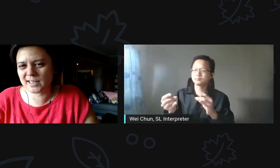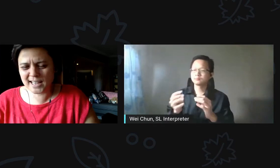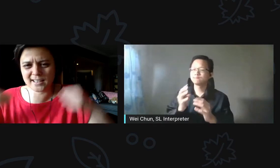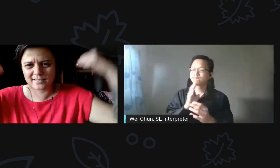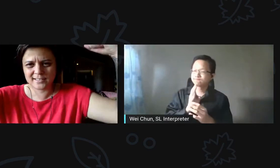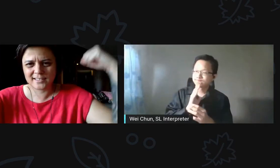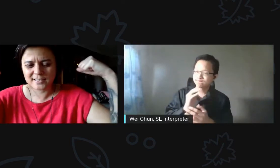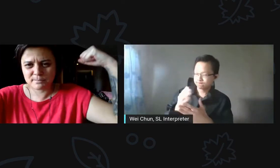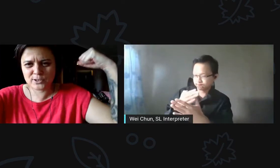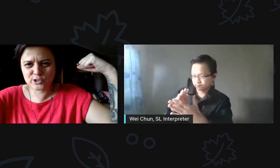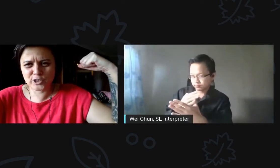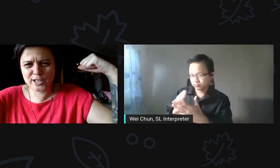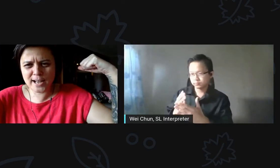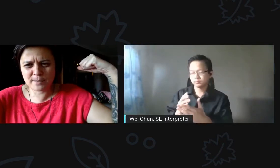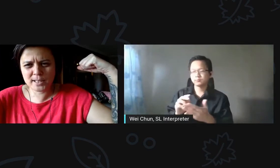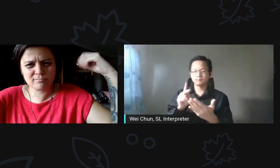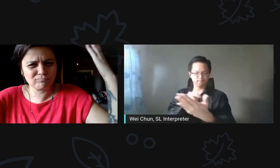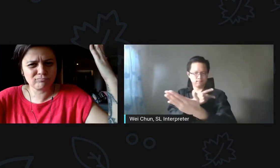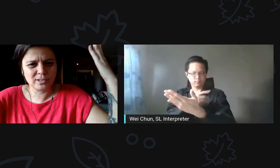Is that muscle trainer, Abby?